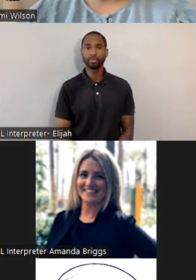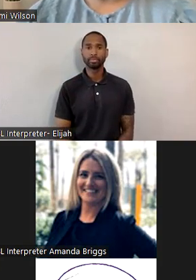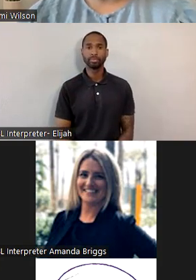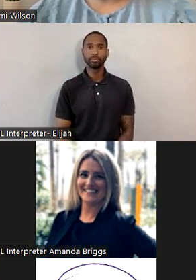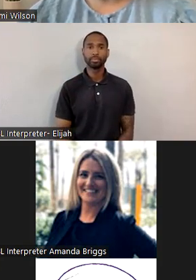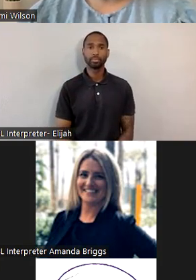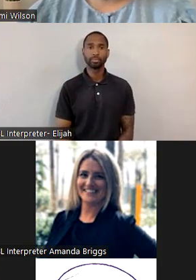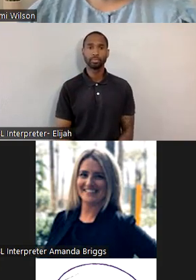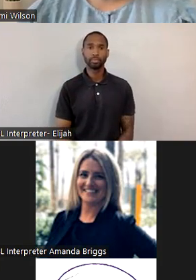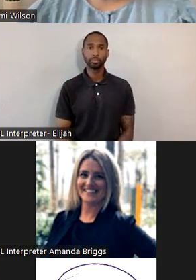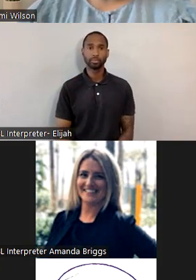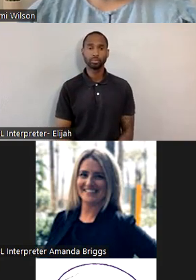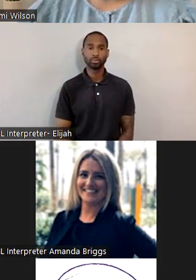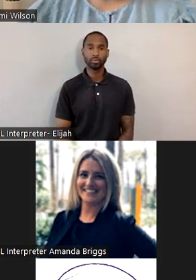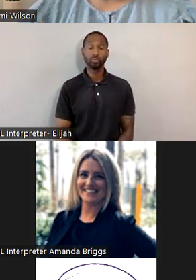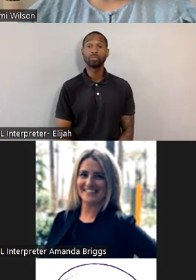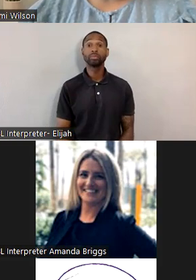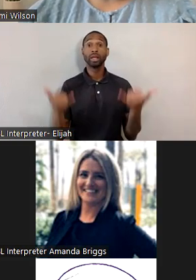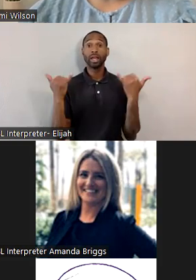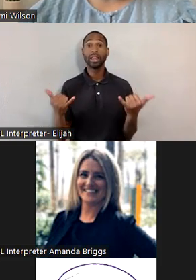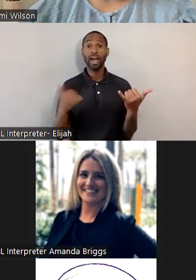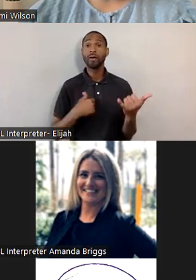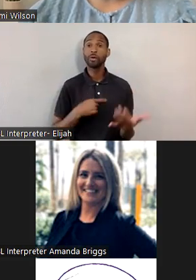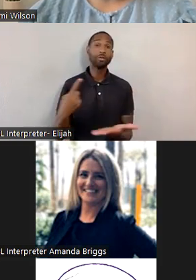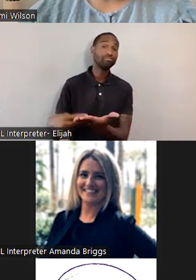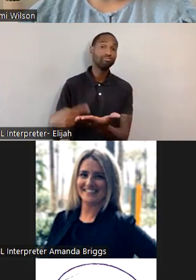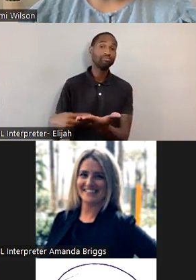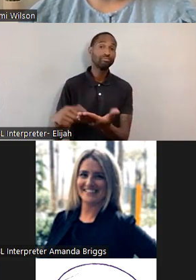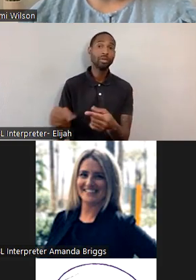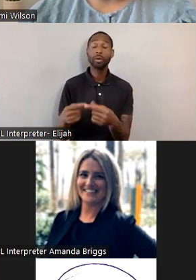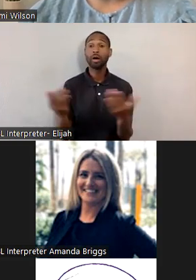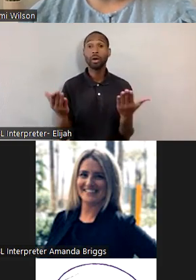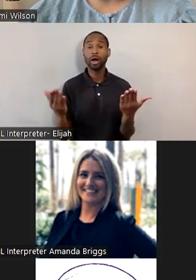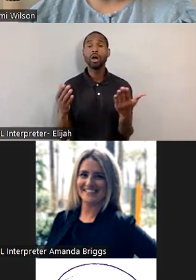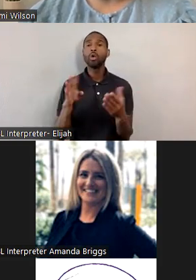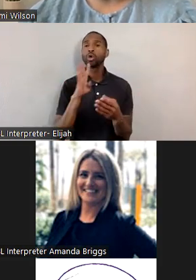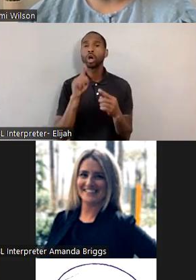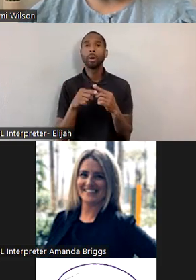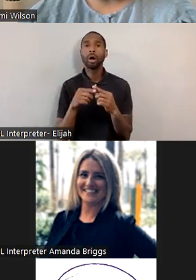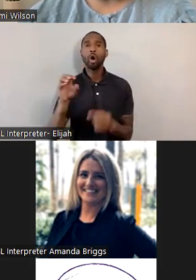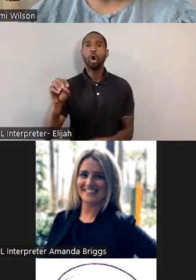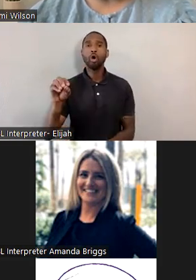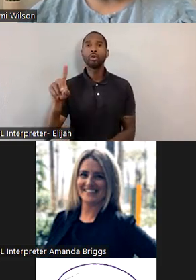So now we're going to talk about some of those overdose risk factors.